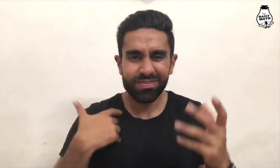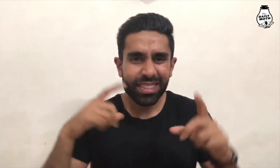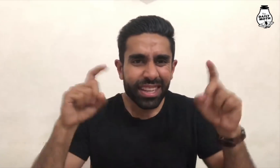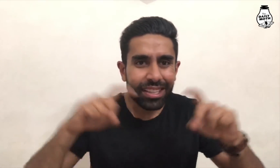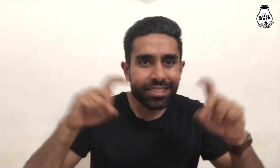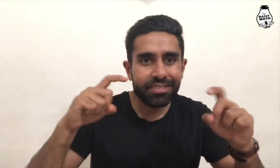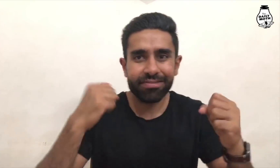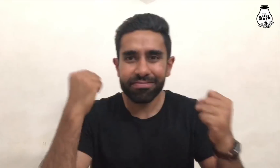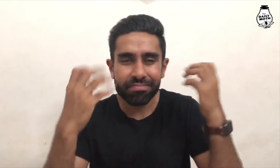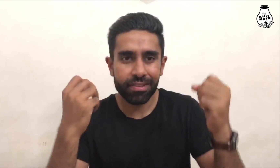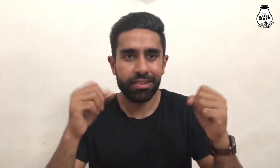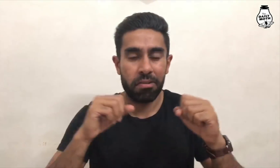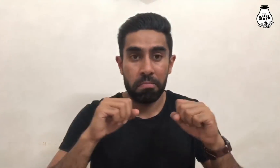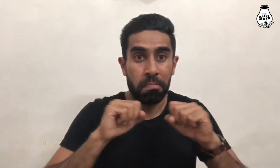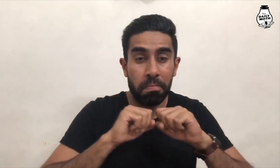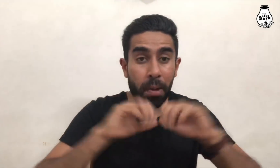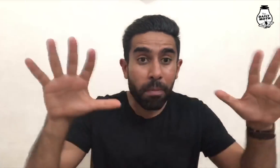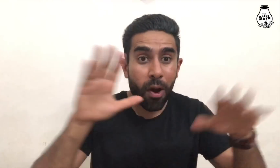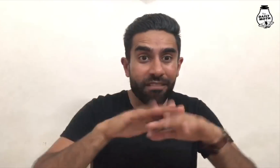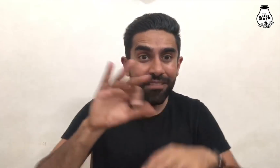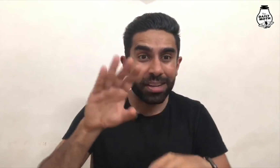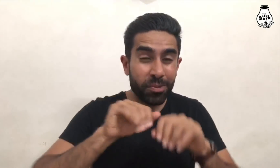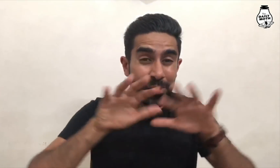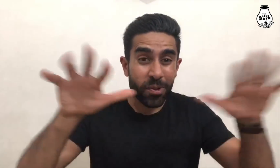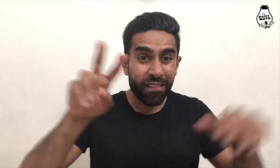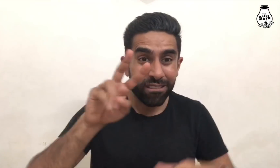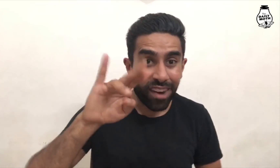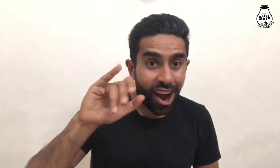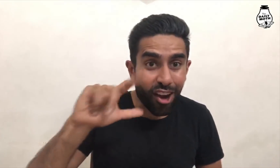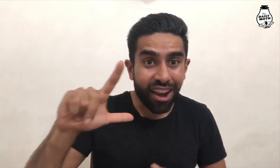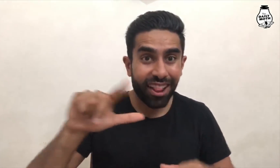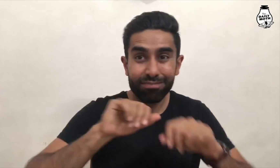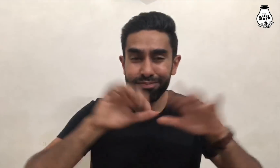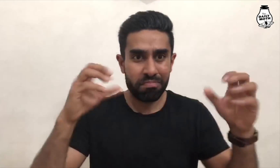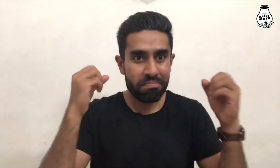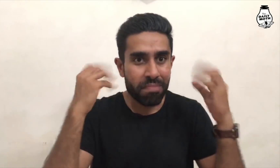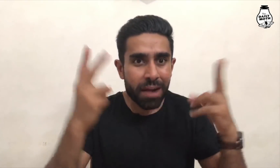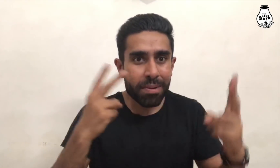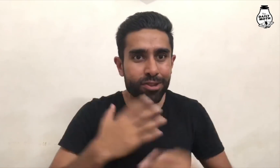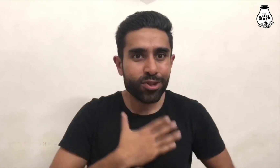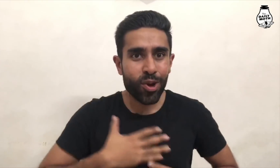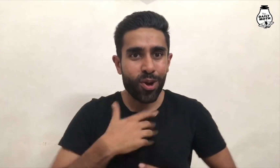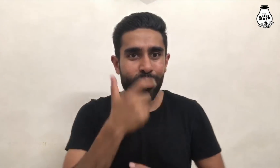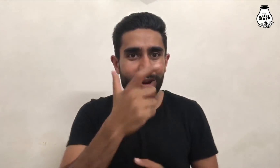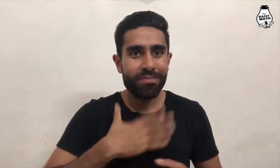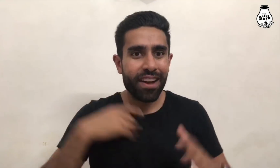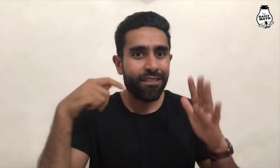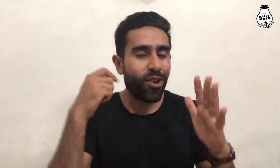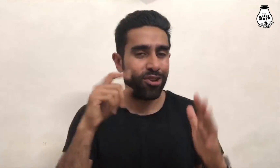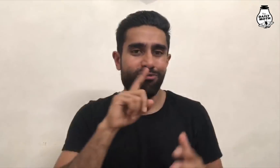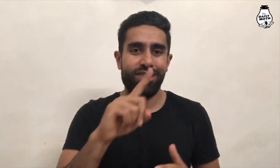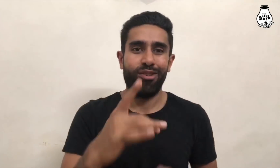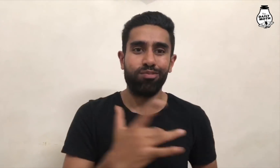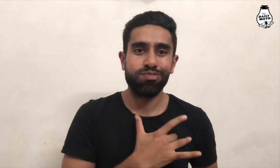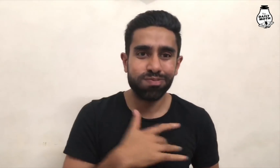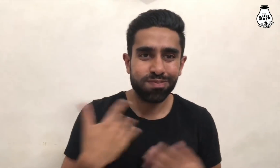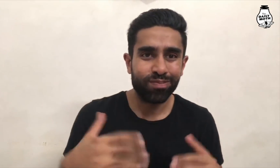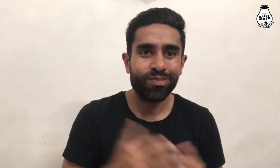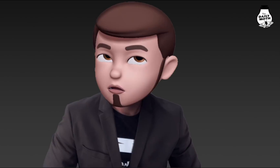I tested it with a vlog. It went viral on Facebook. Many people enjoyed watching my video. I’ve been really touched.